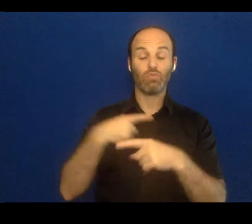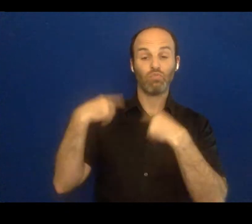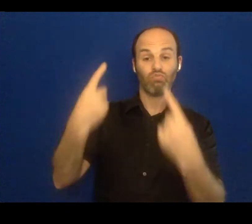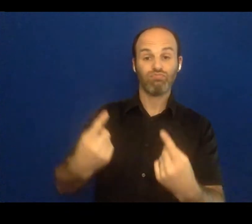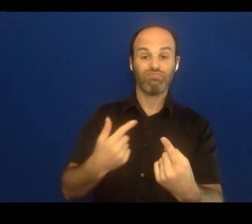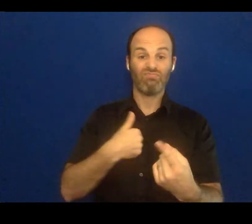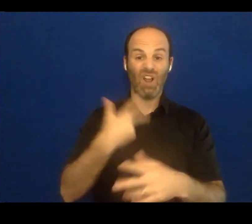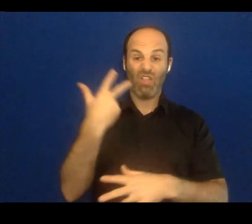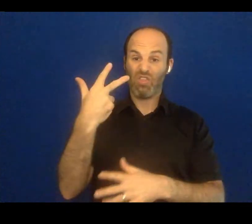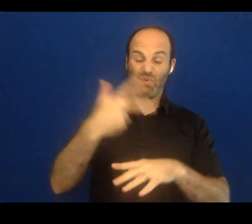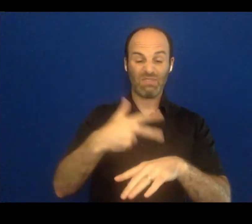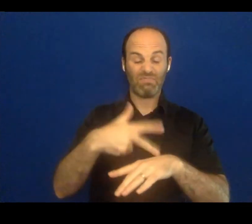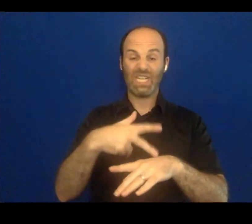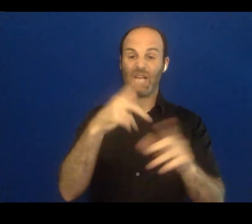THE GROUNDBREAKING ON THE